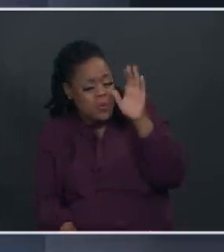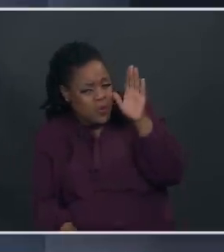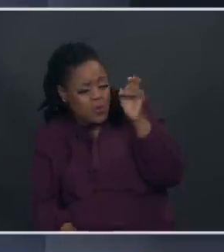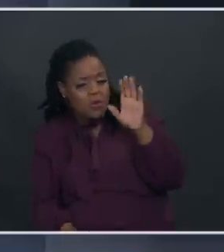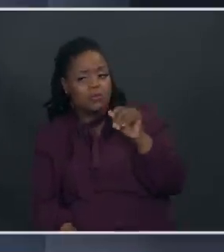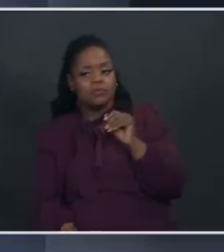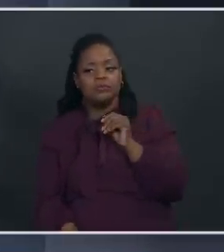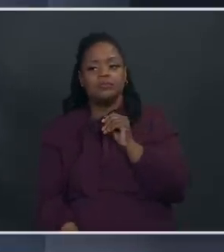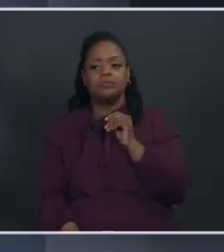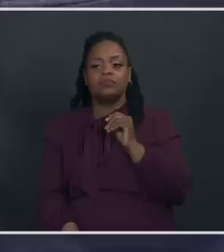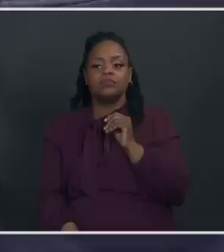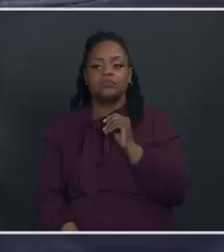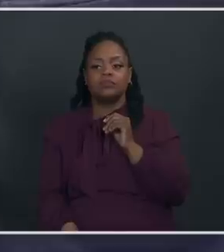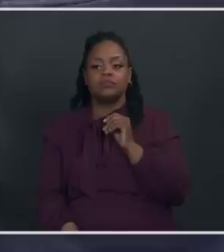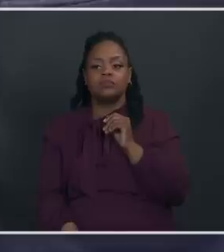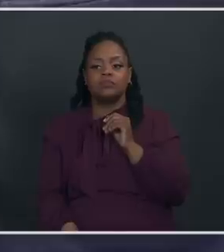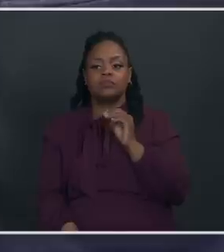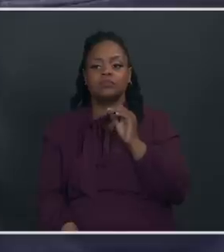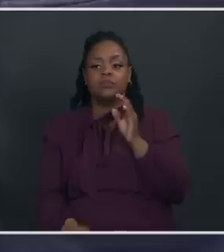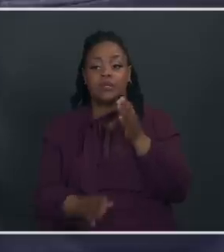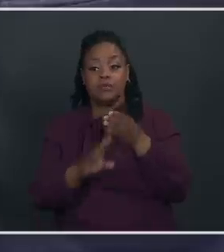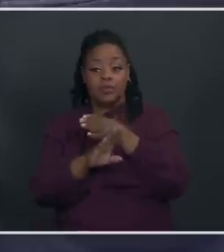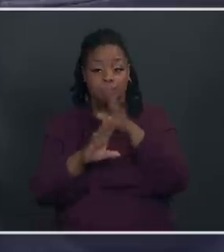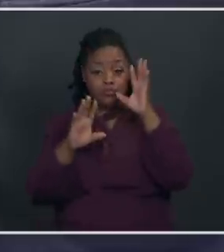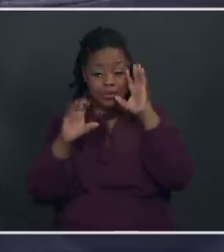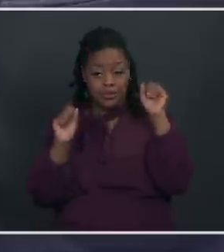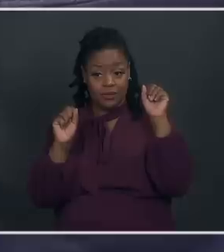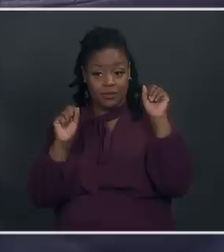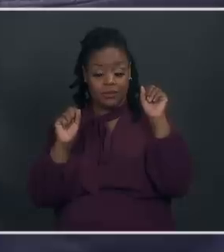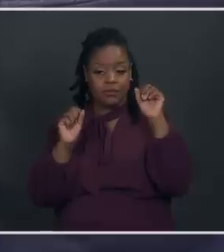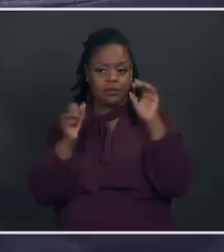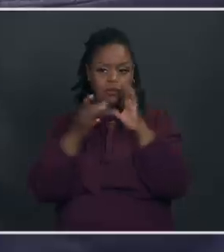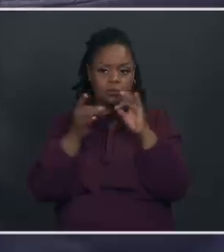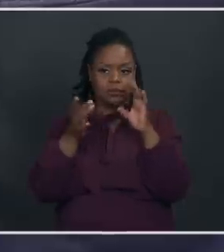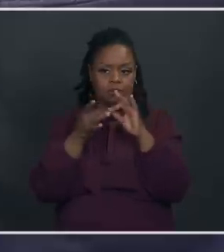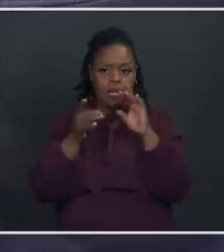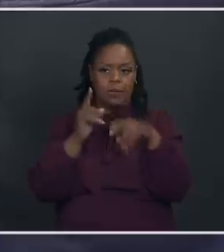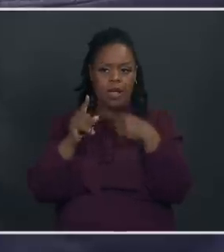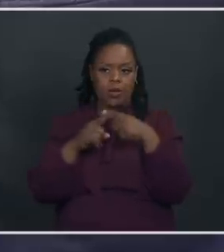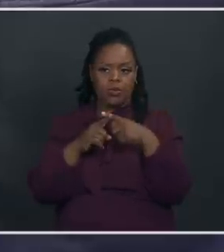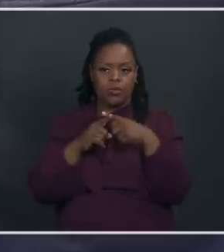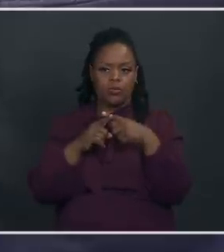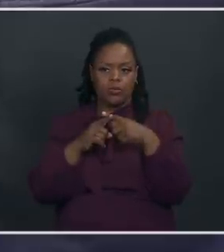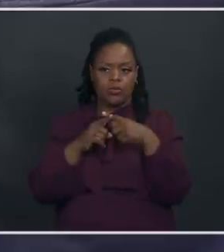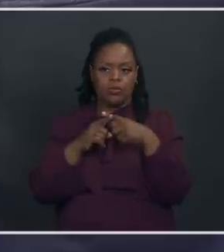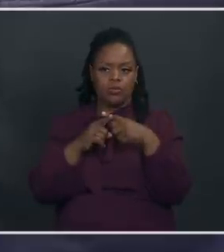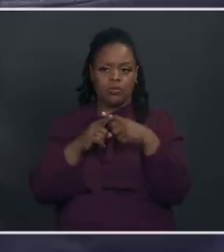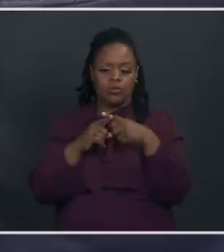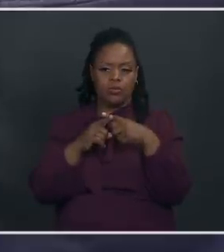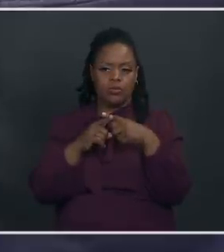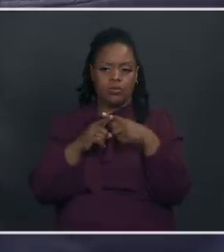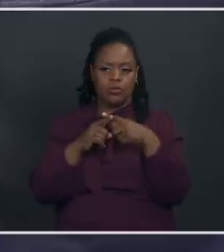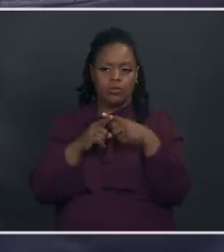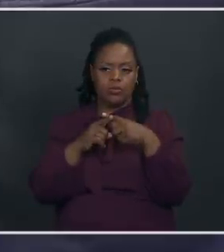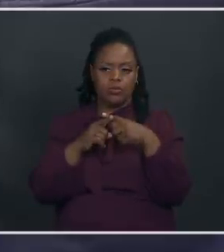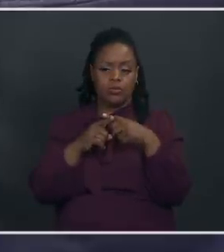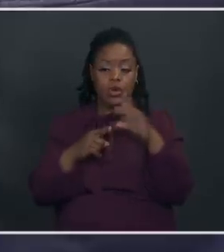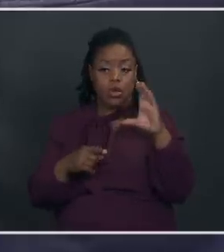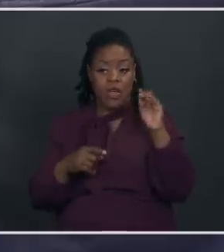Ms. Psaki: Sure. The Press: The last administration had suggested that -- on the origins of the COVID-19 virus -- that it may have originated in a lab in China.